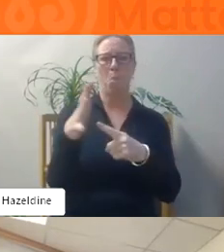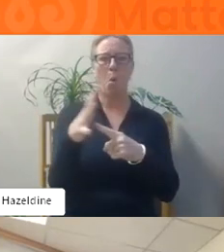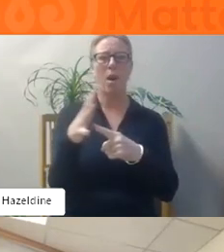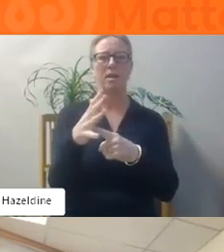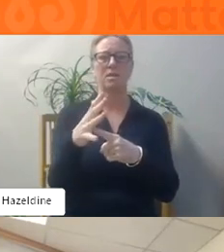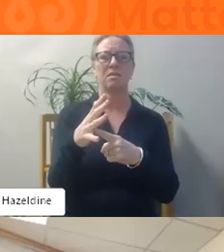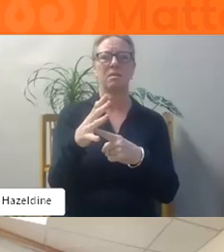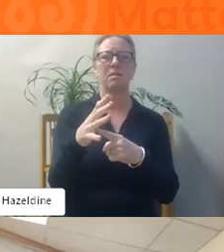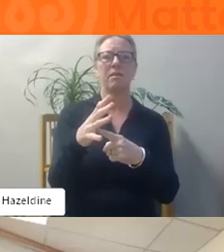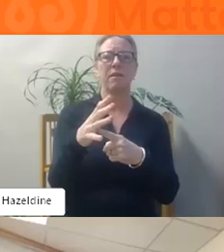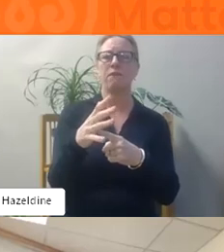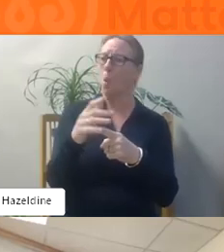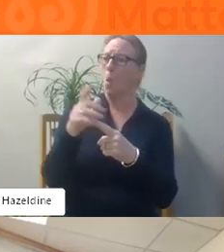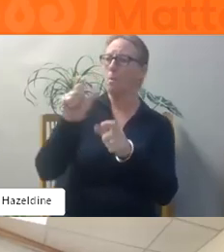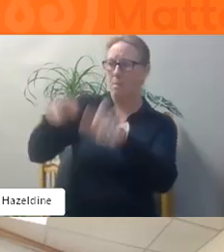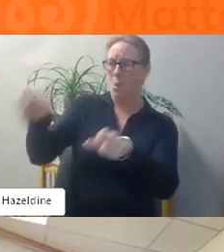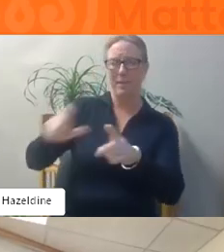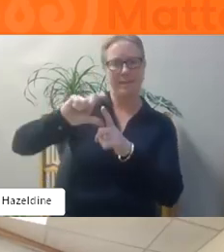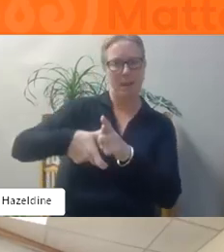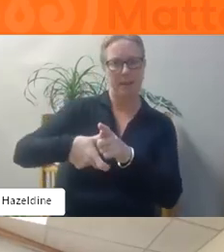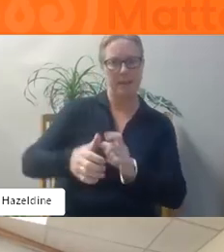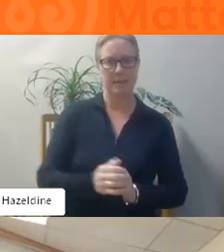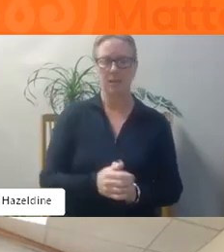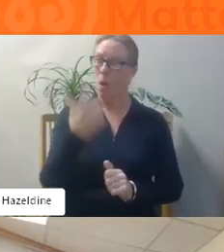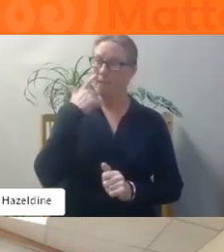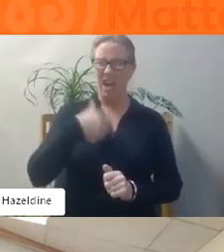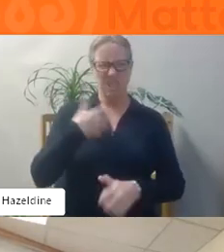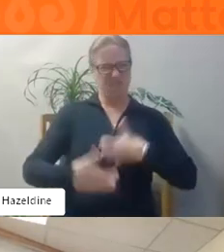people with disabilities. So I found it quite frustrating as a